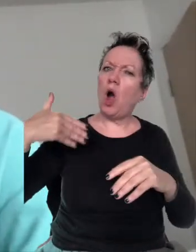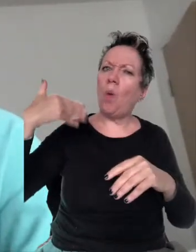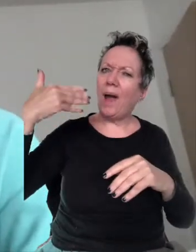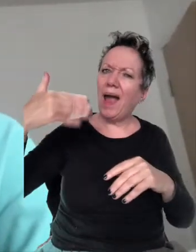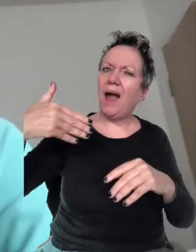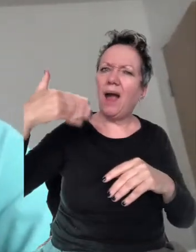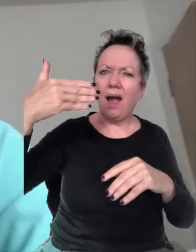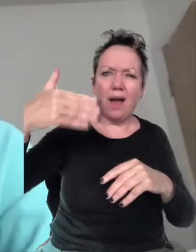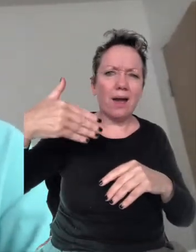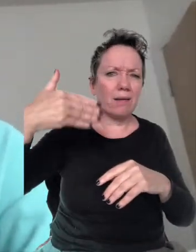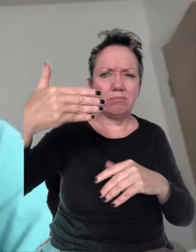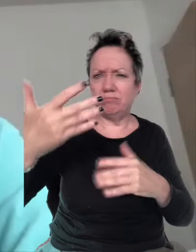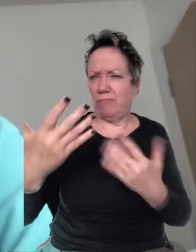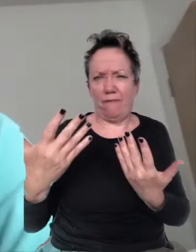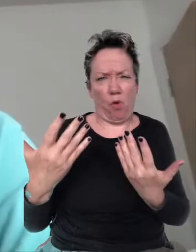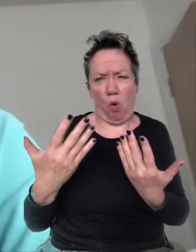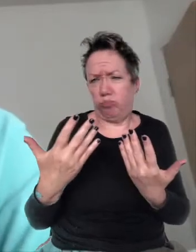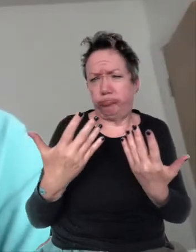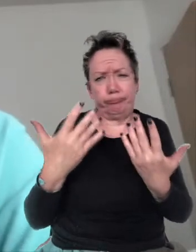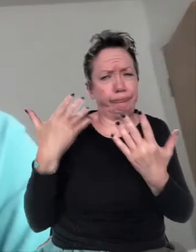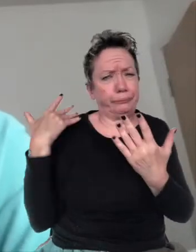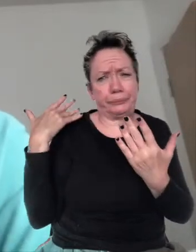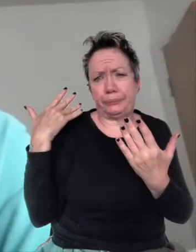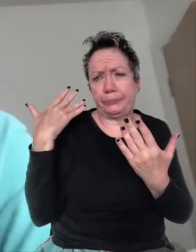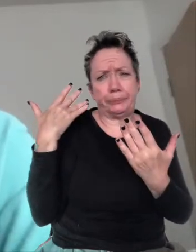for, um, for decades and a lot more.